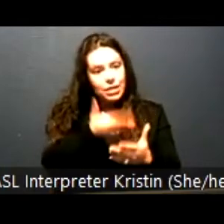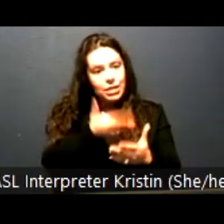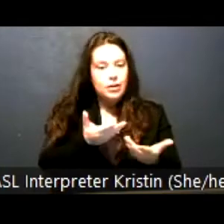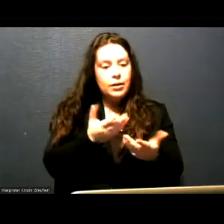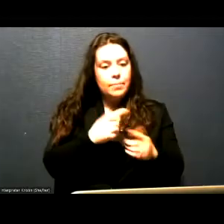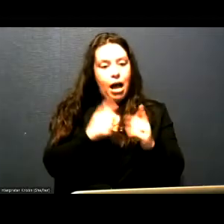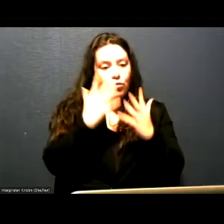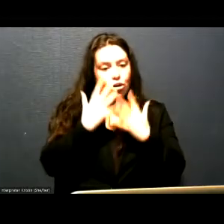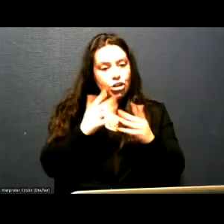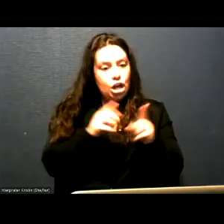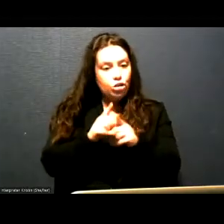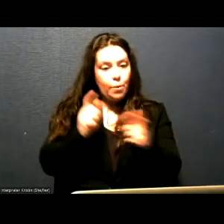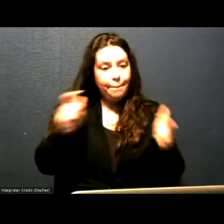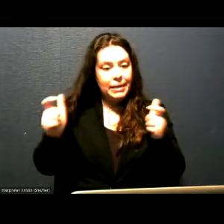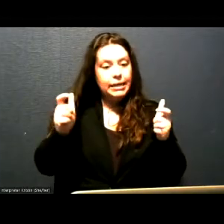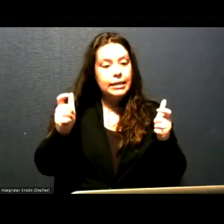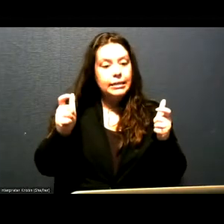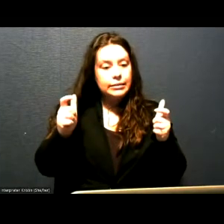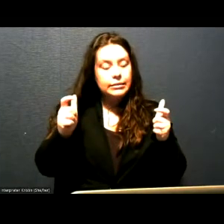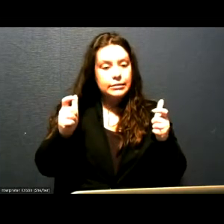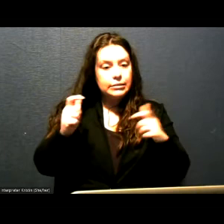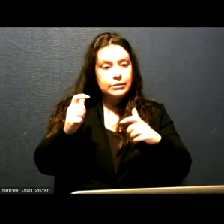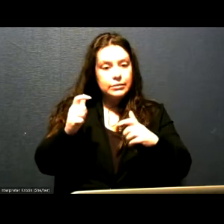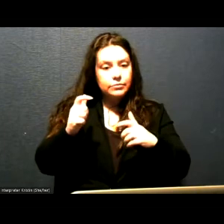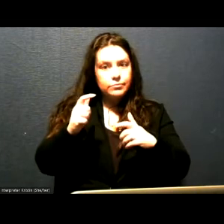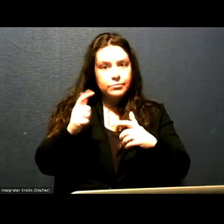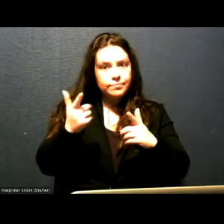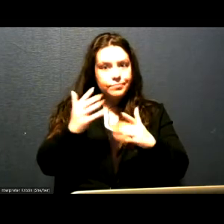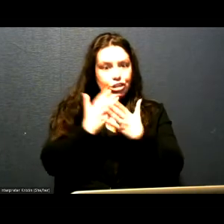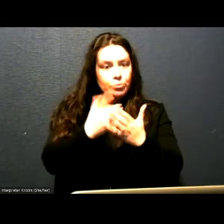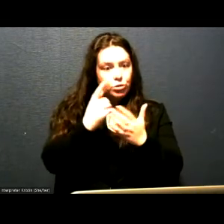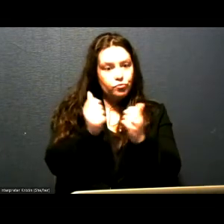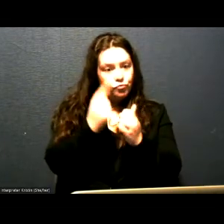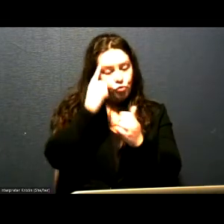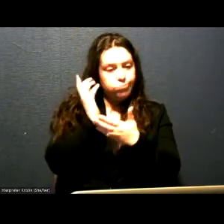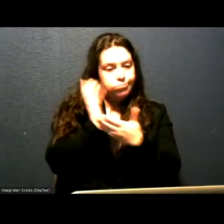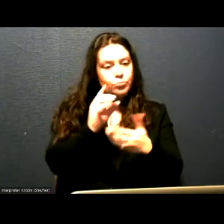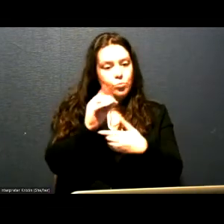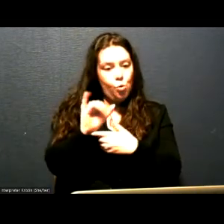it's a big one for these guys. Um DEET which is a pesticide, or not DEET, sorry, DDT which is a pesticide